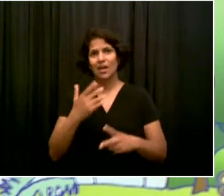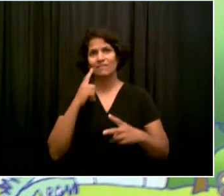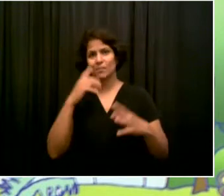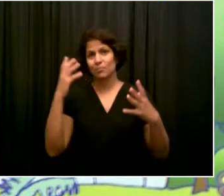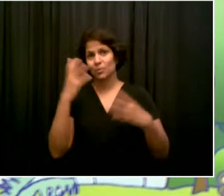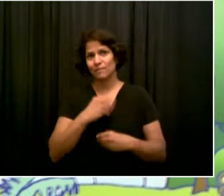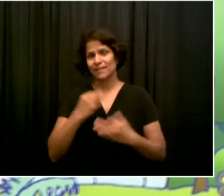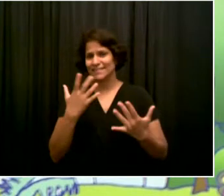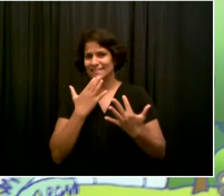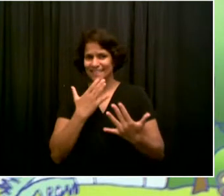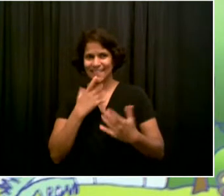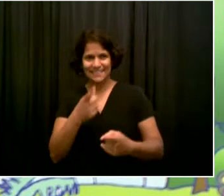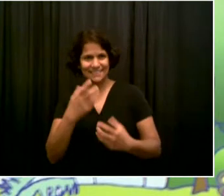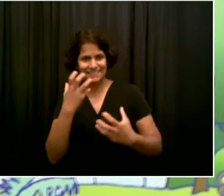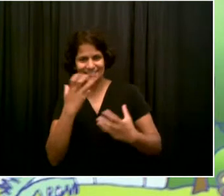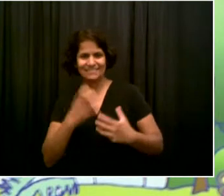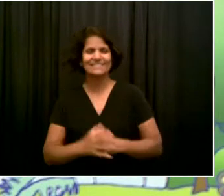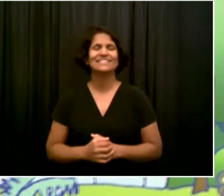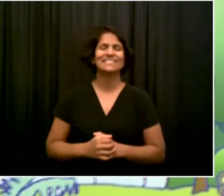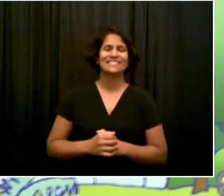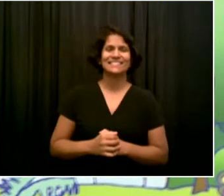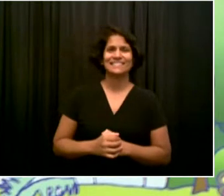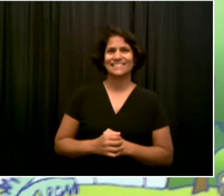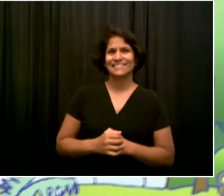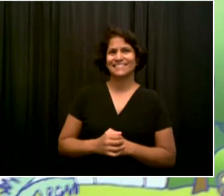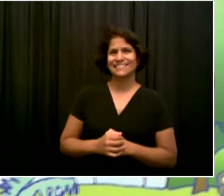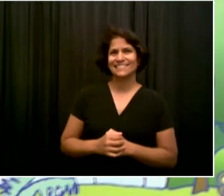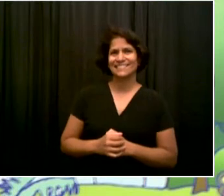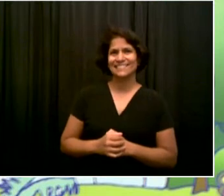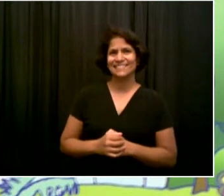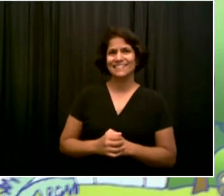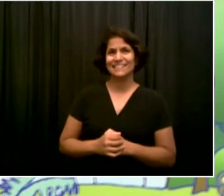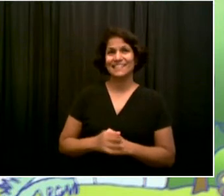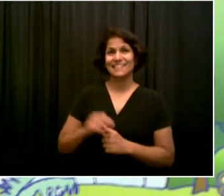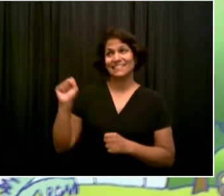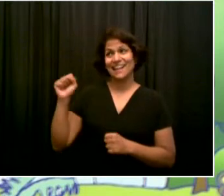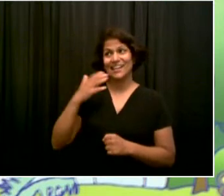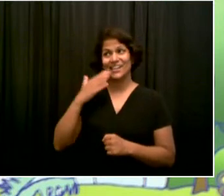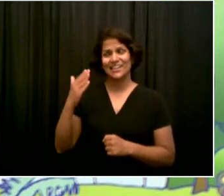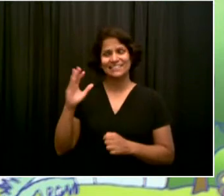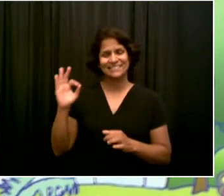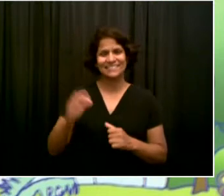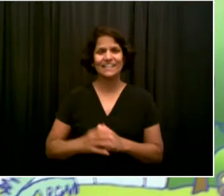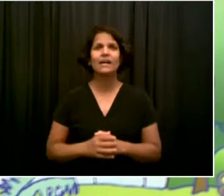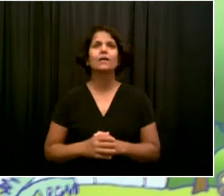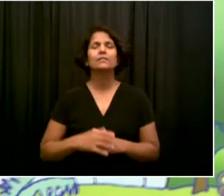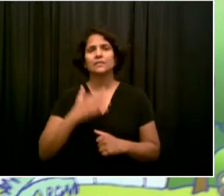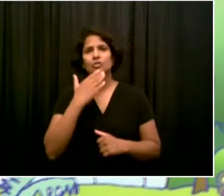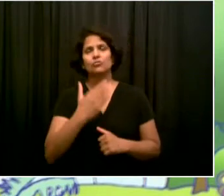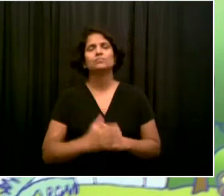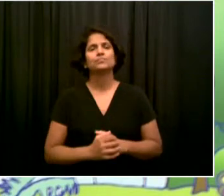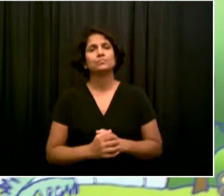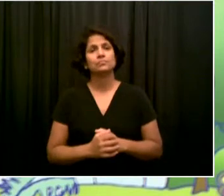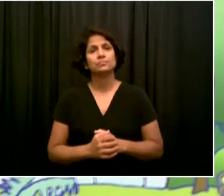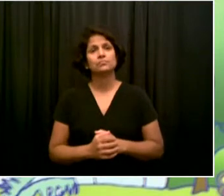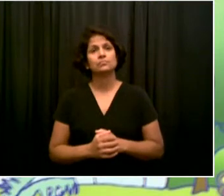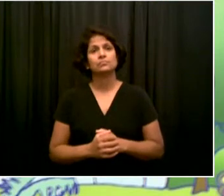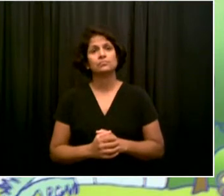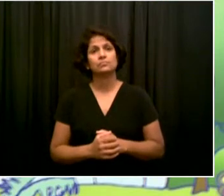HOW'S IT GOING? THANK YOU FOR THAT WONDERFUL SIGINNG. I HOPE YOU